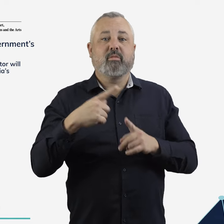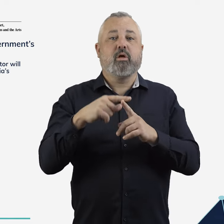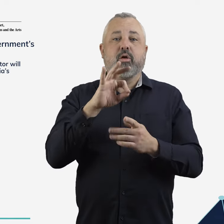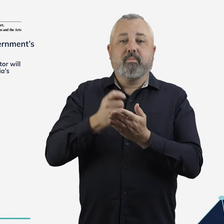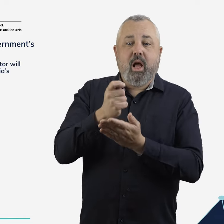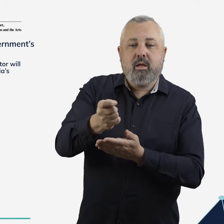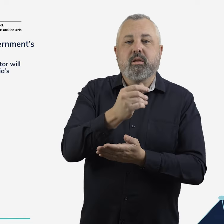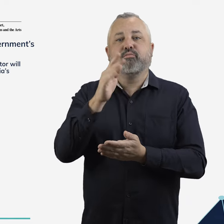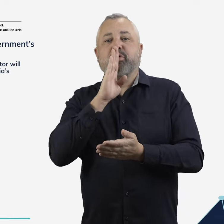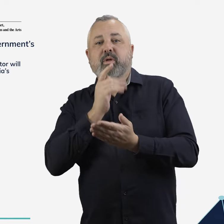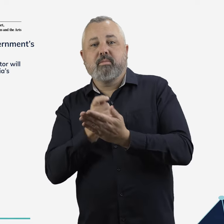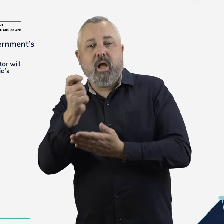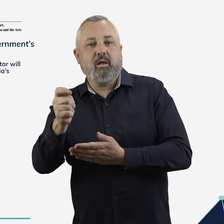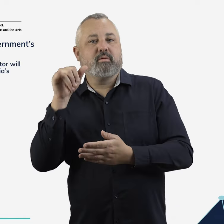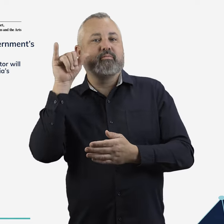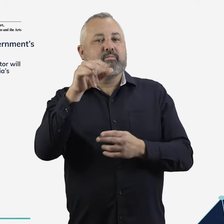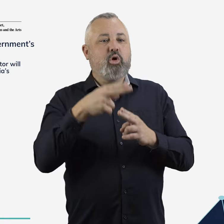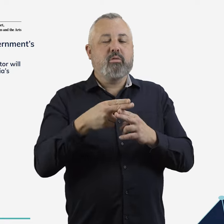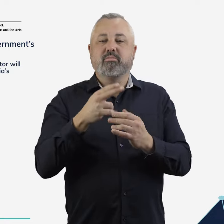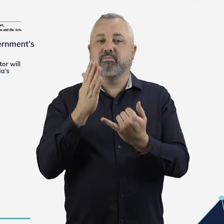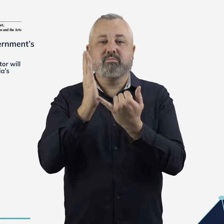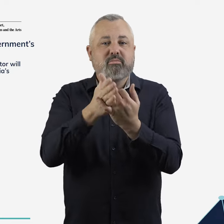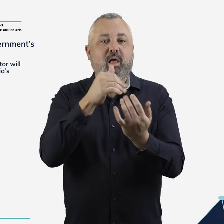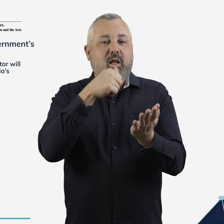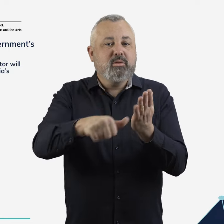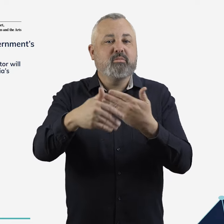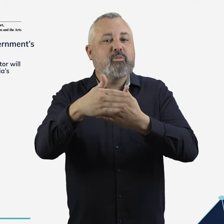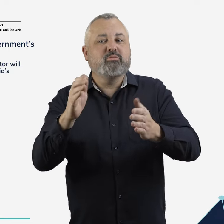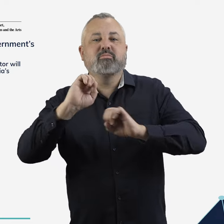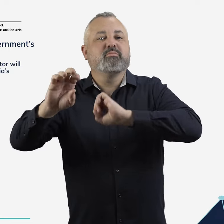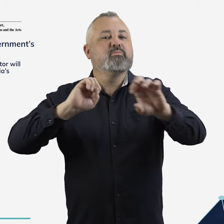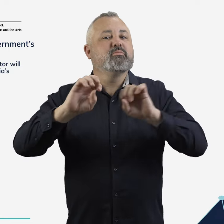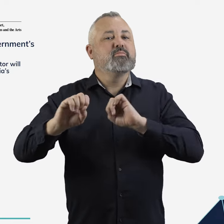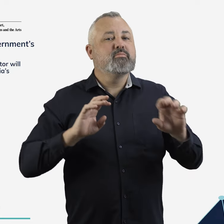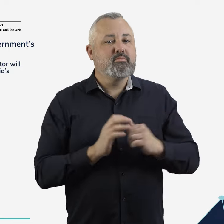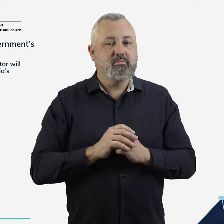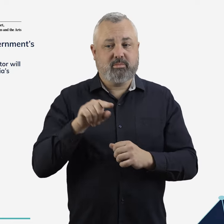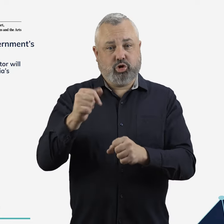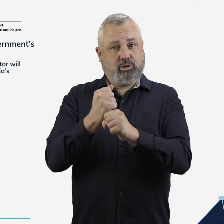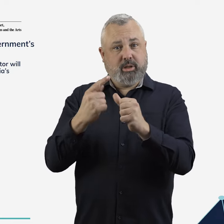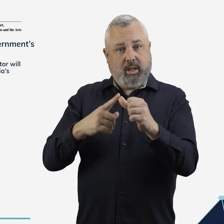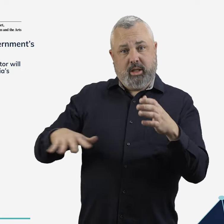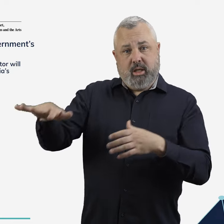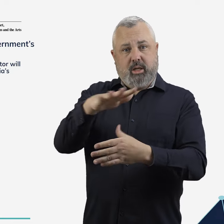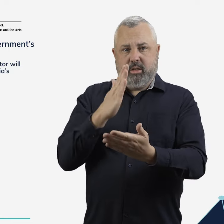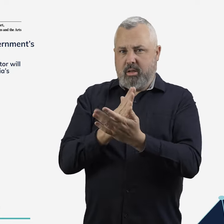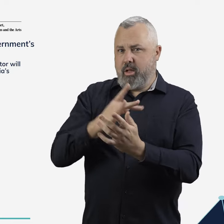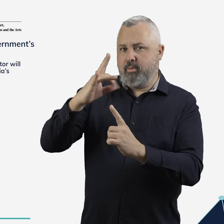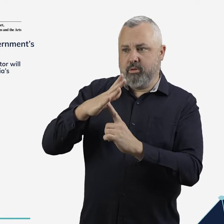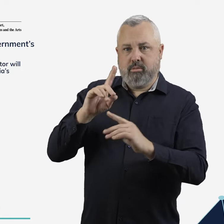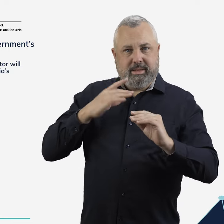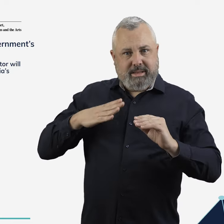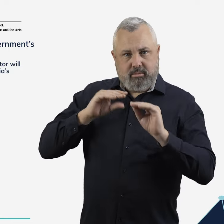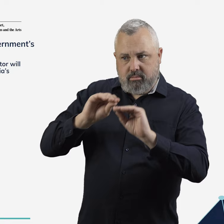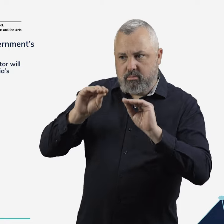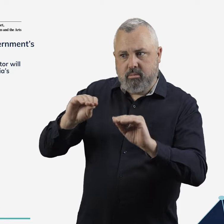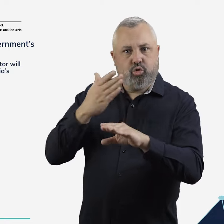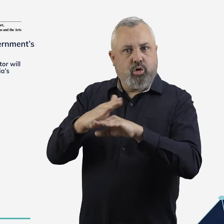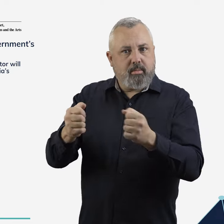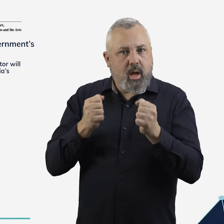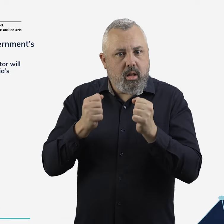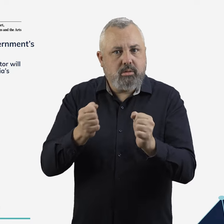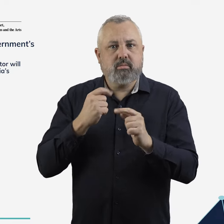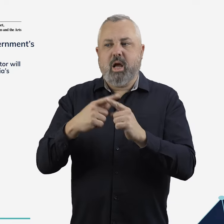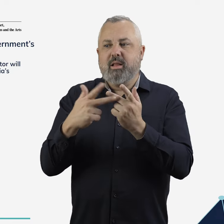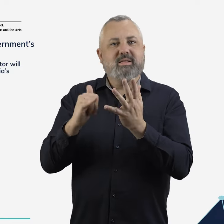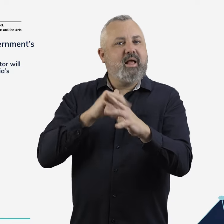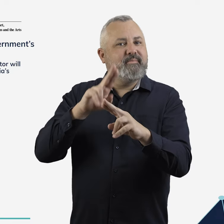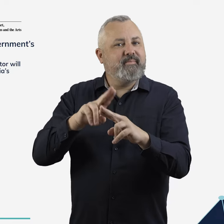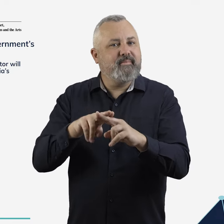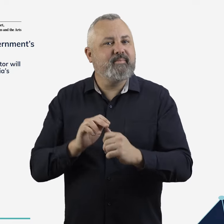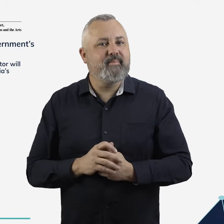charter and freight flights – plays an essential role in supporting a strong Australian aviation sector.